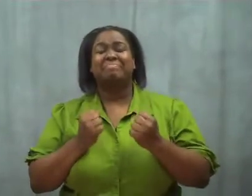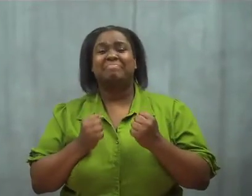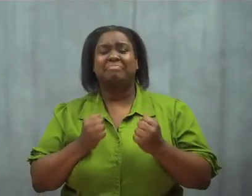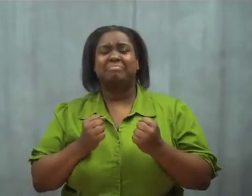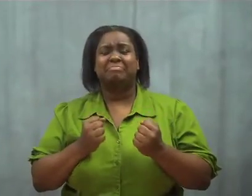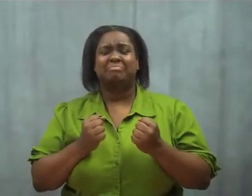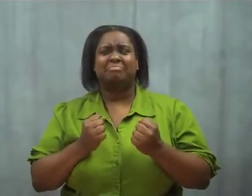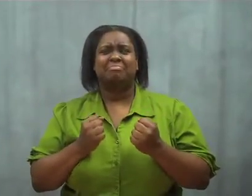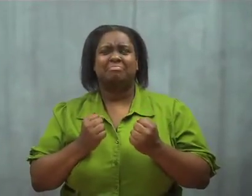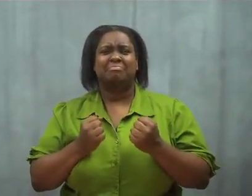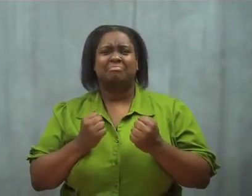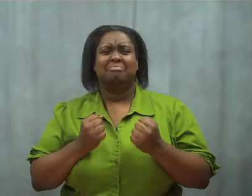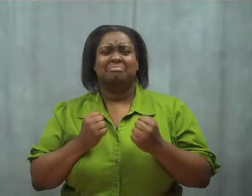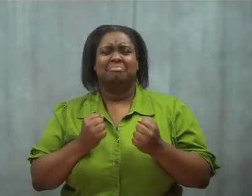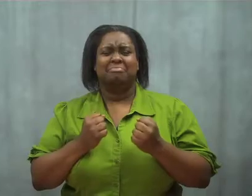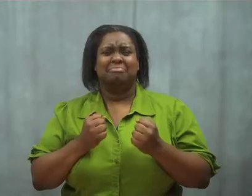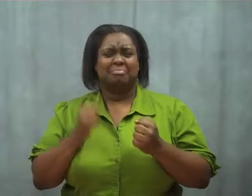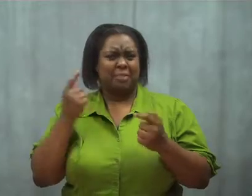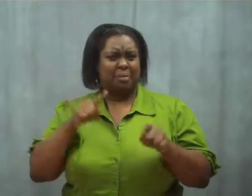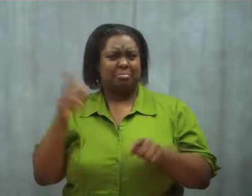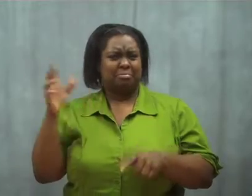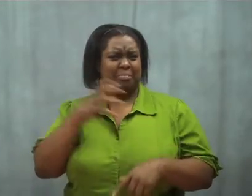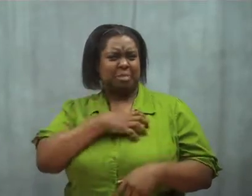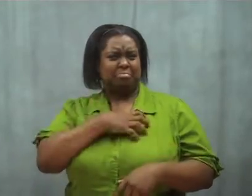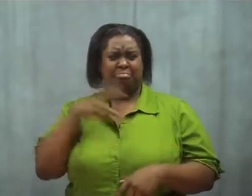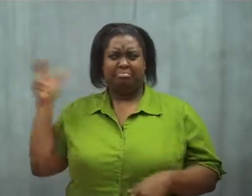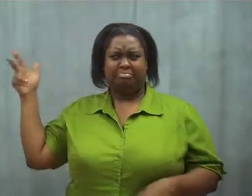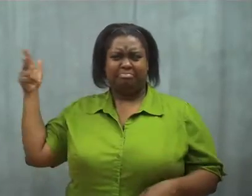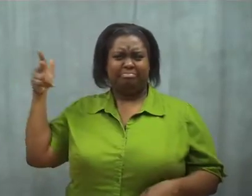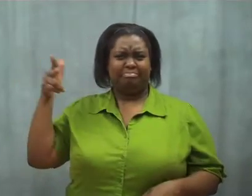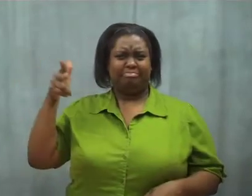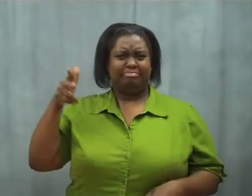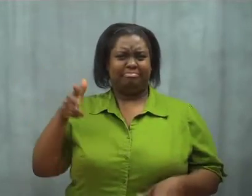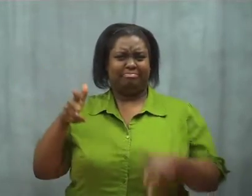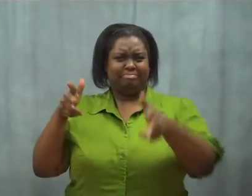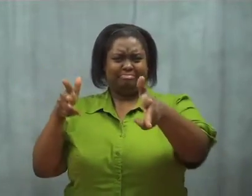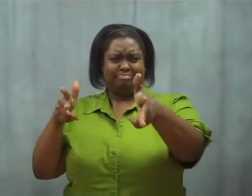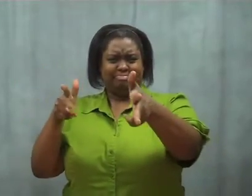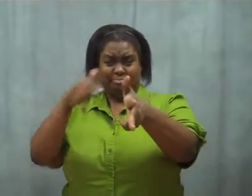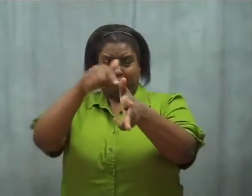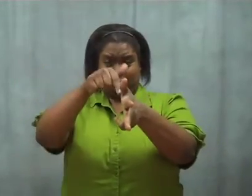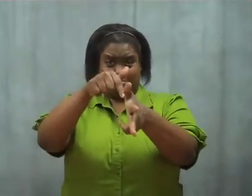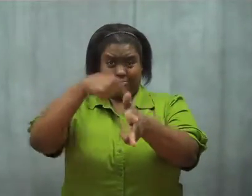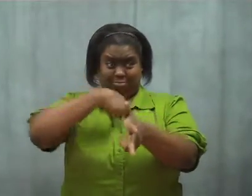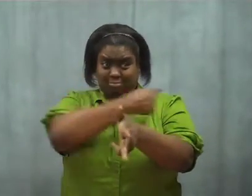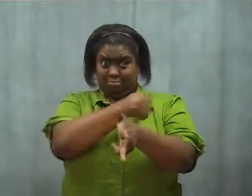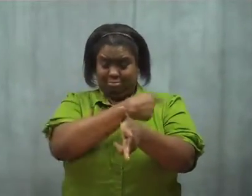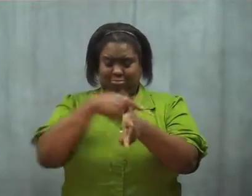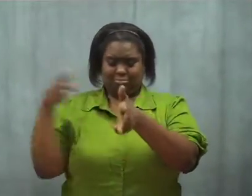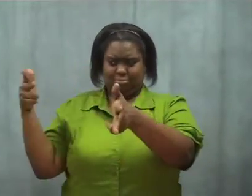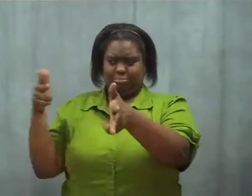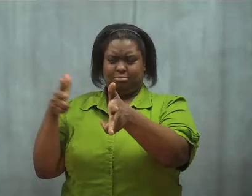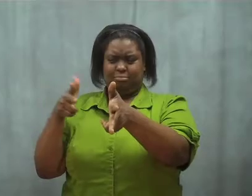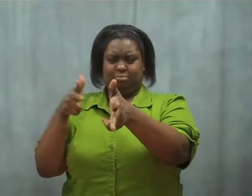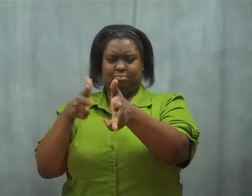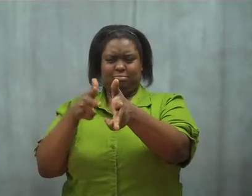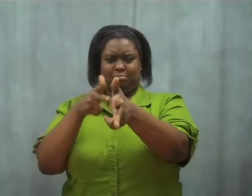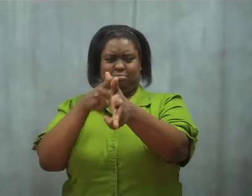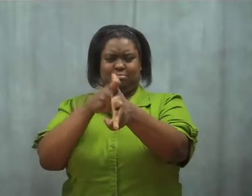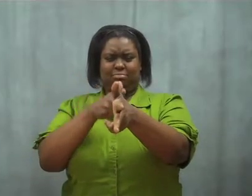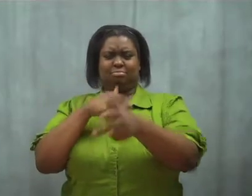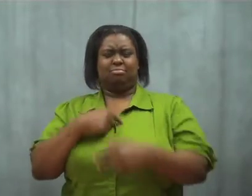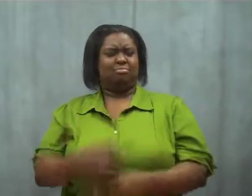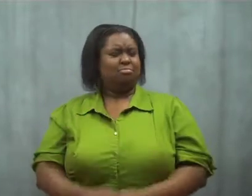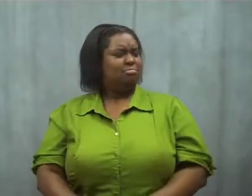We continued driving, and came to notice a cop driving behind us.